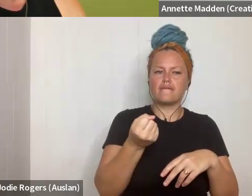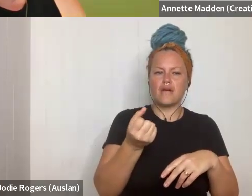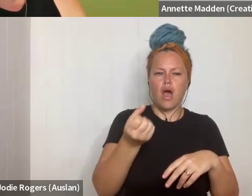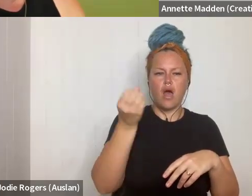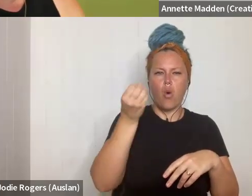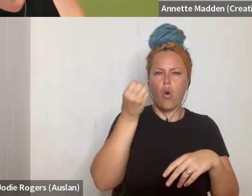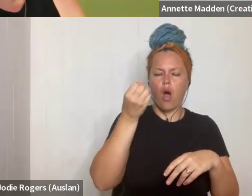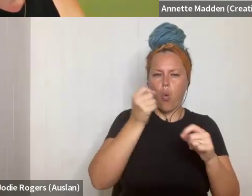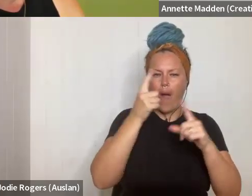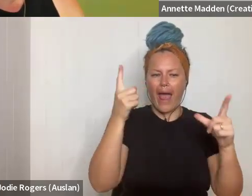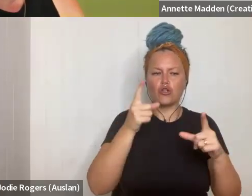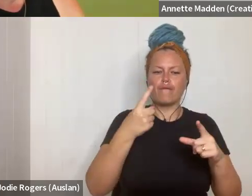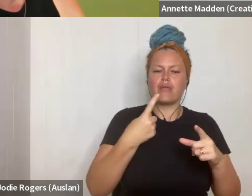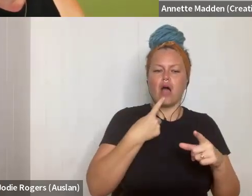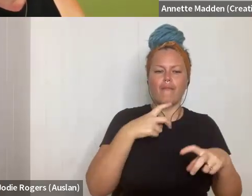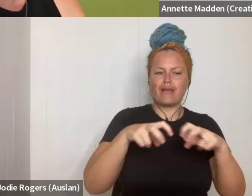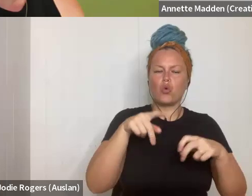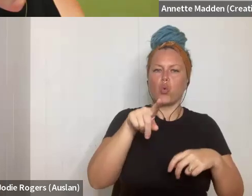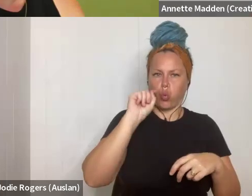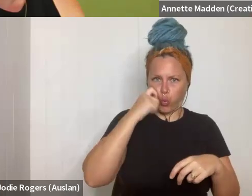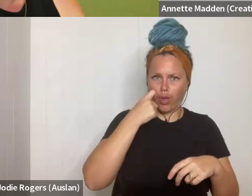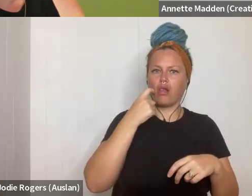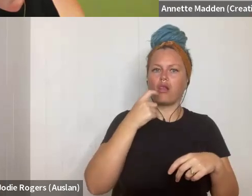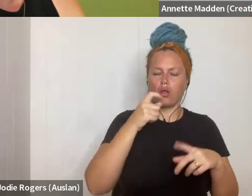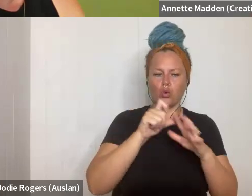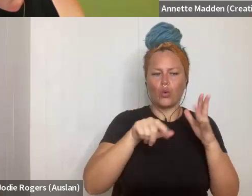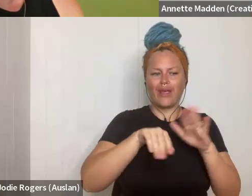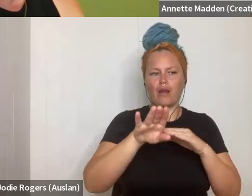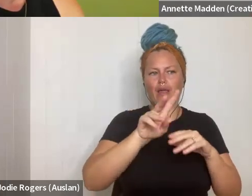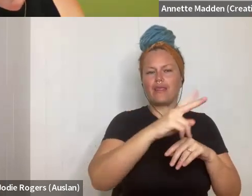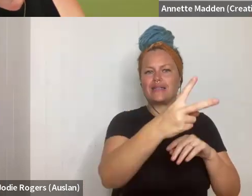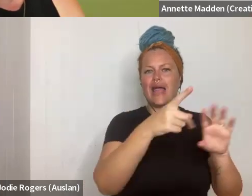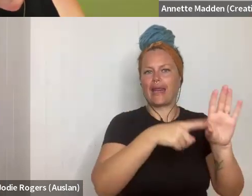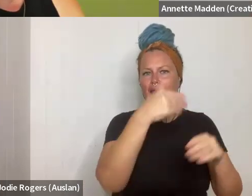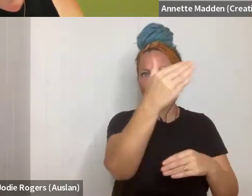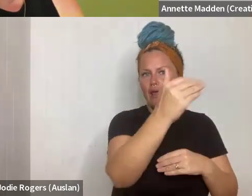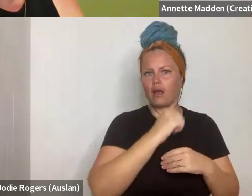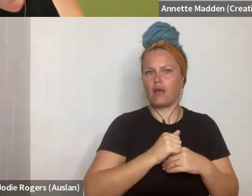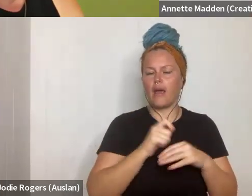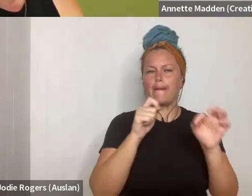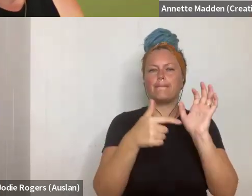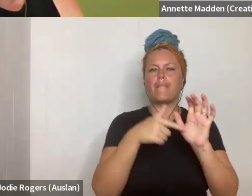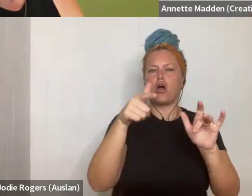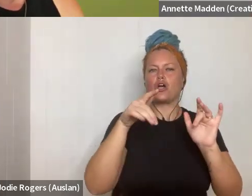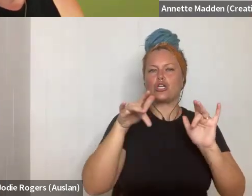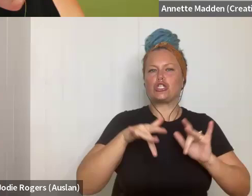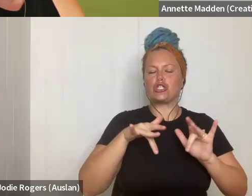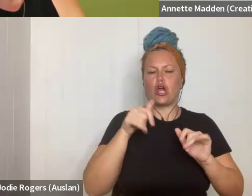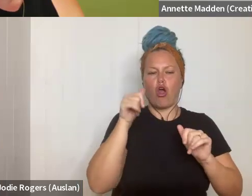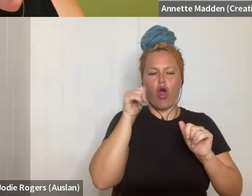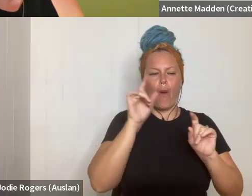. It's also OK if you have a sense of the type of activity that you might be undertaking